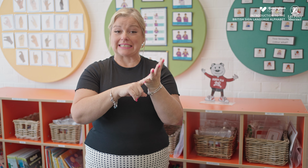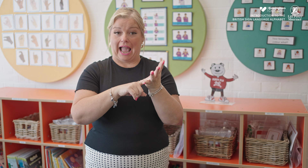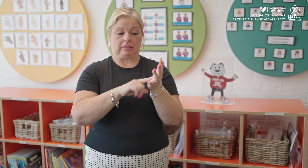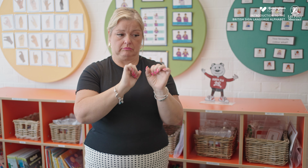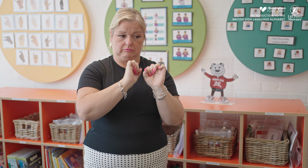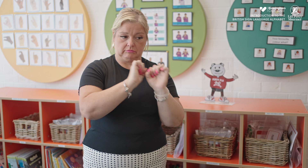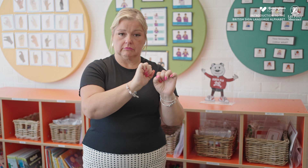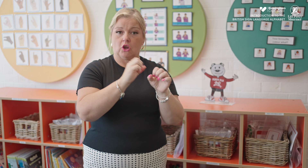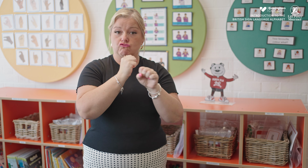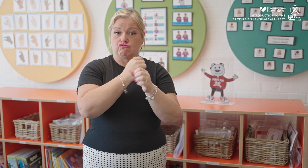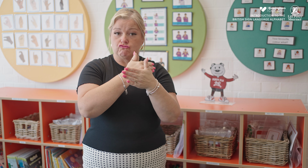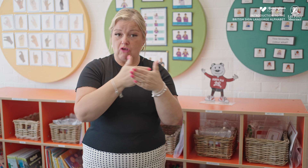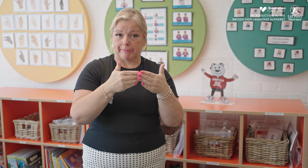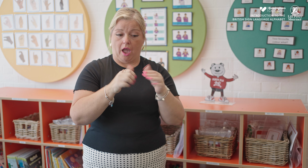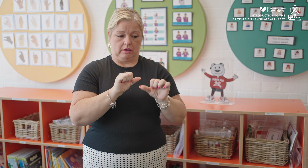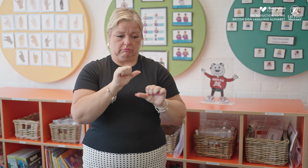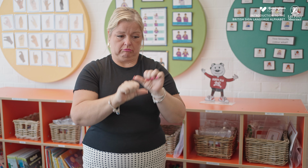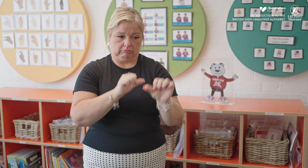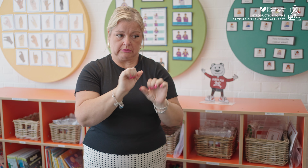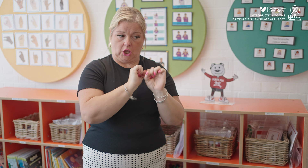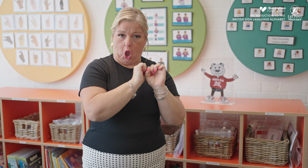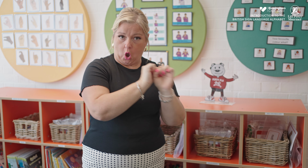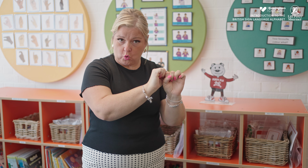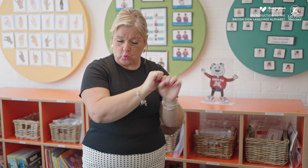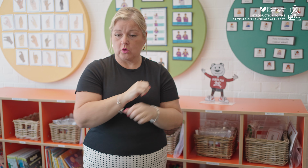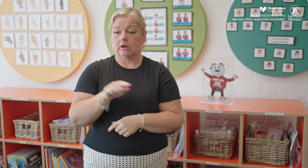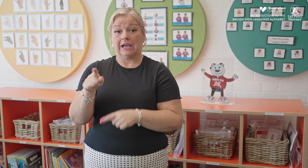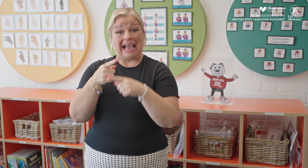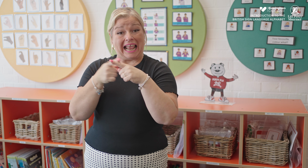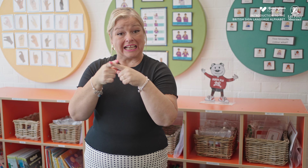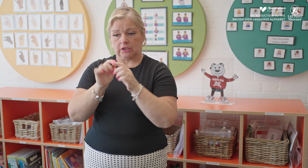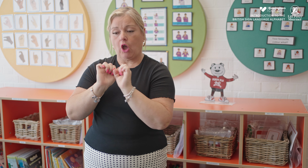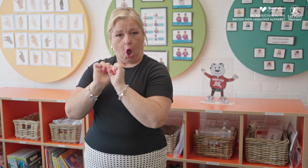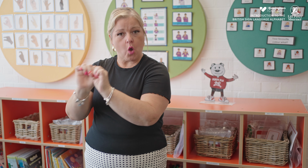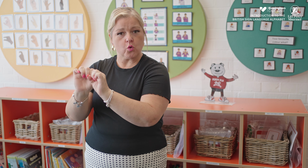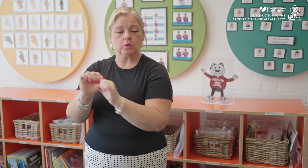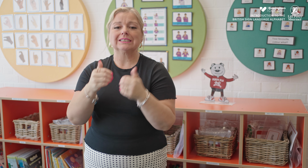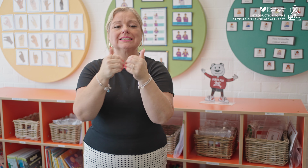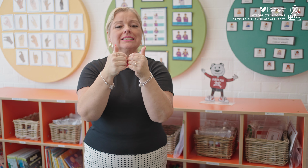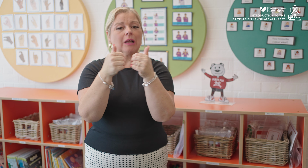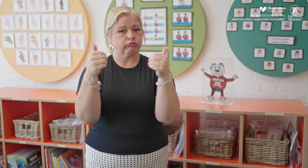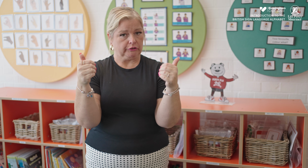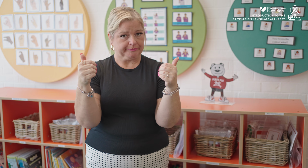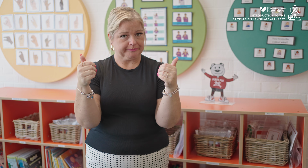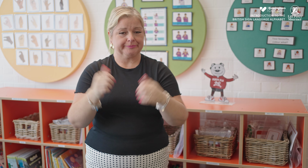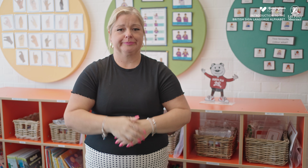BSL has its own grammar and syntax distinct from spoken English.